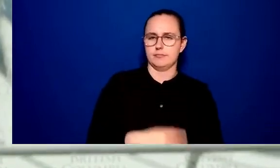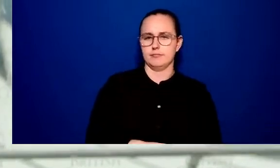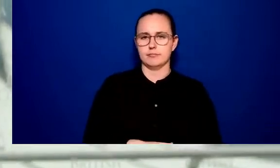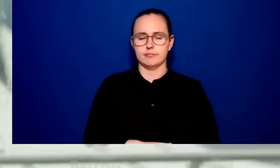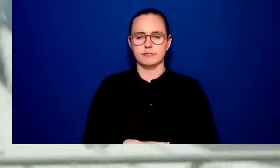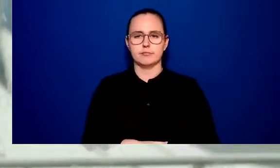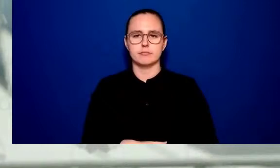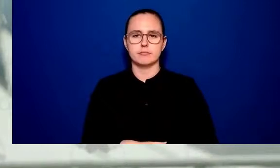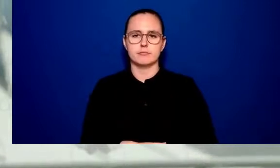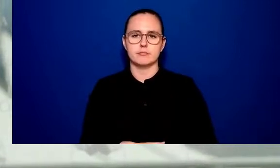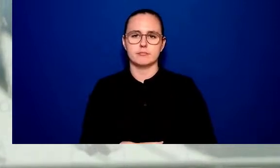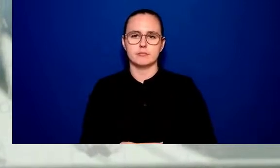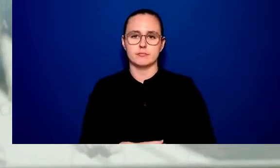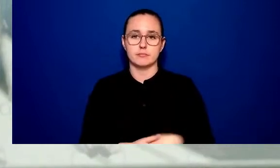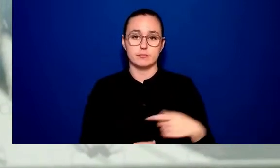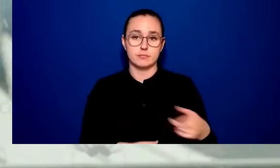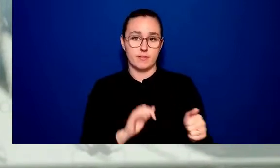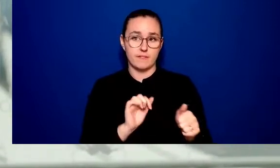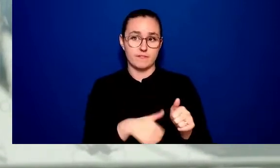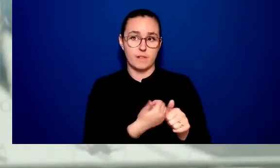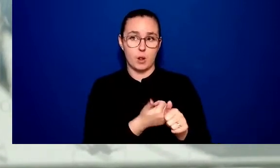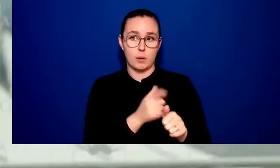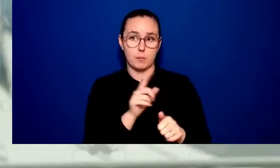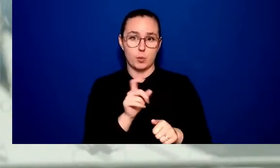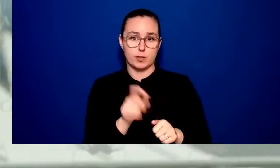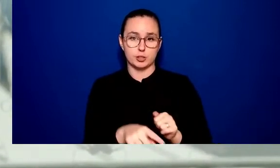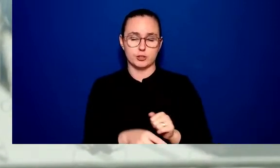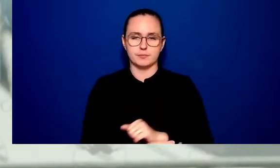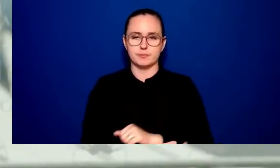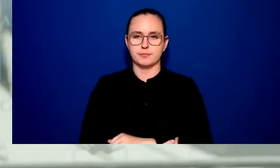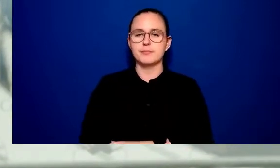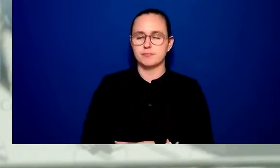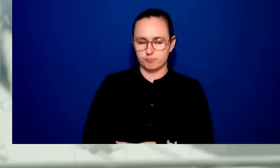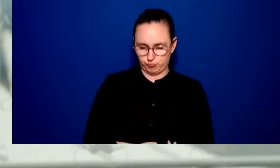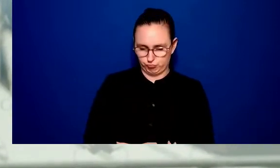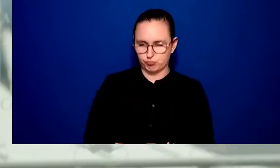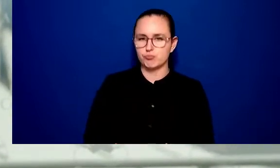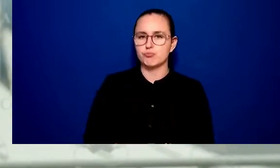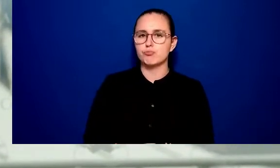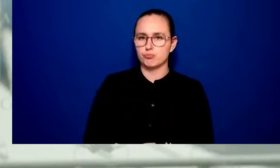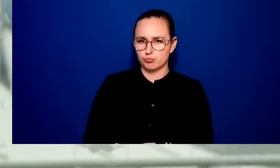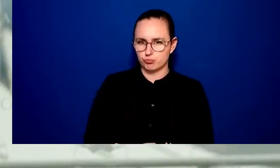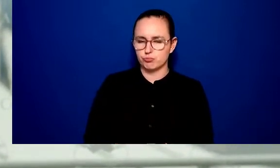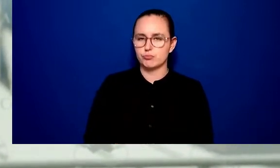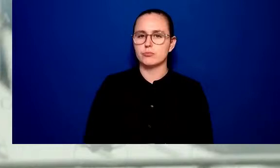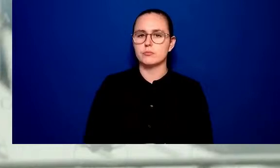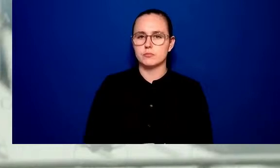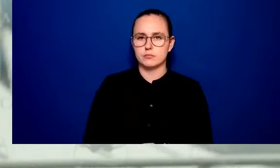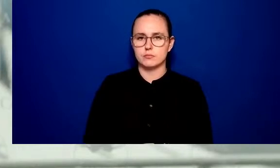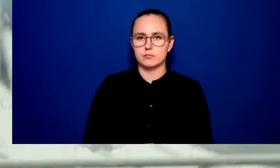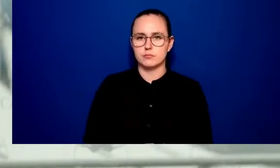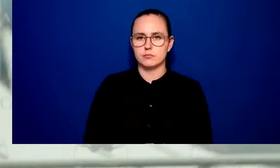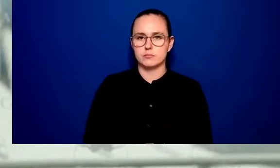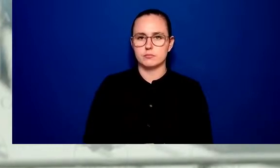yes, I do. If some, I'm wondering if there are some care homes are struggling with